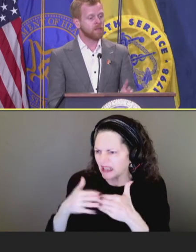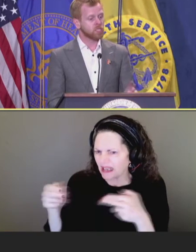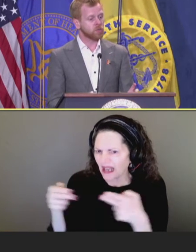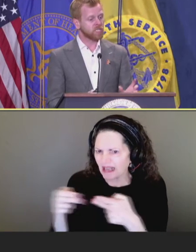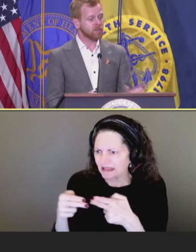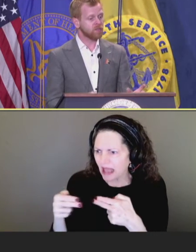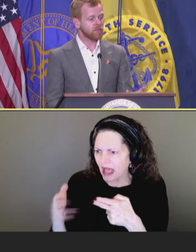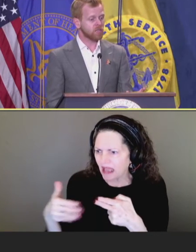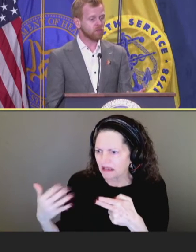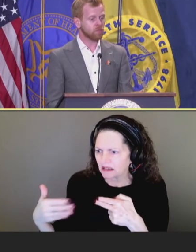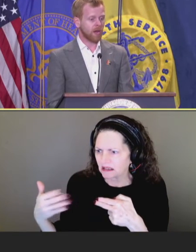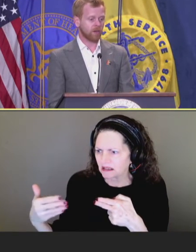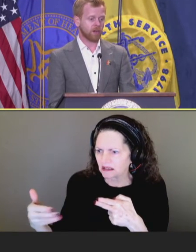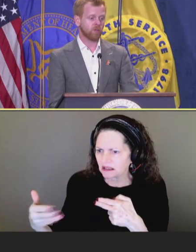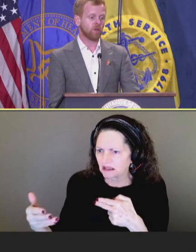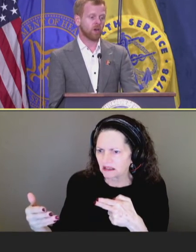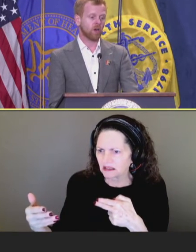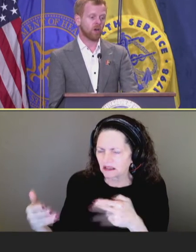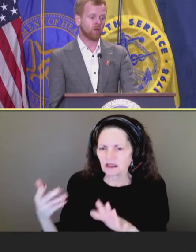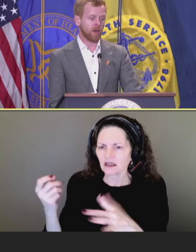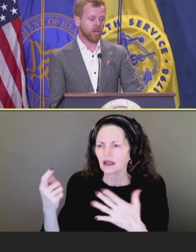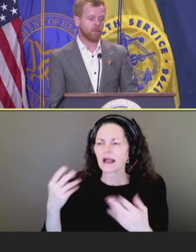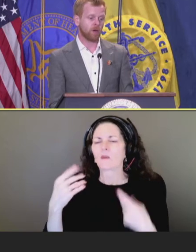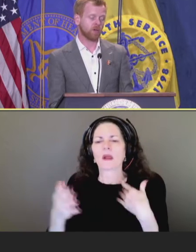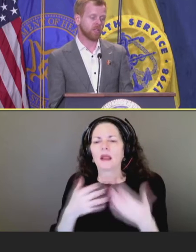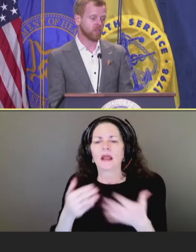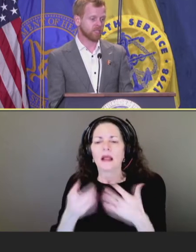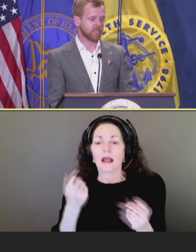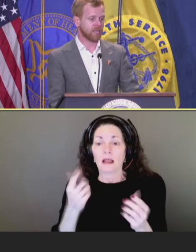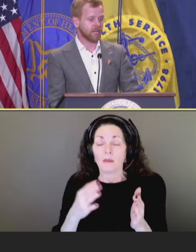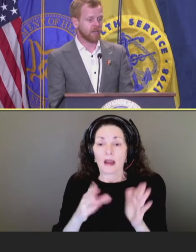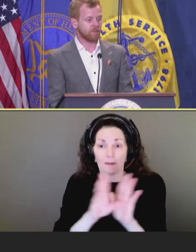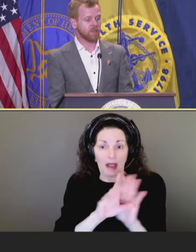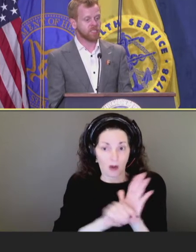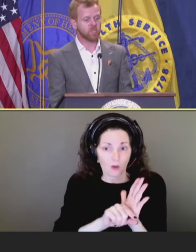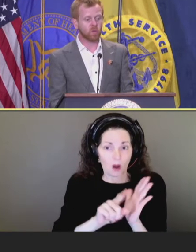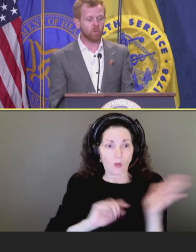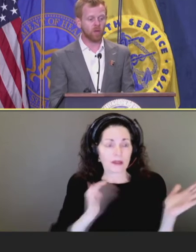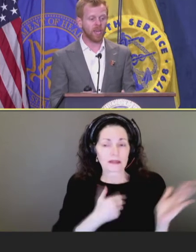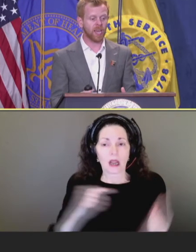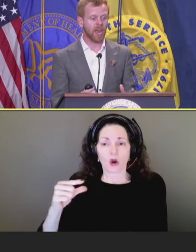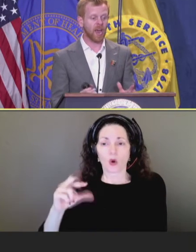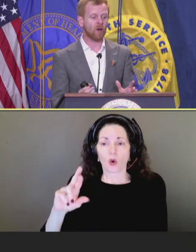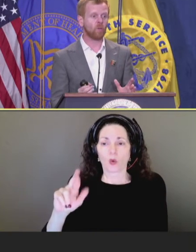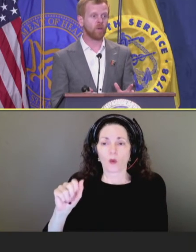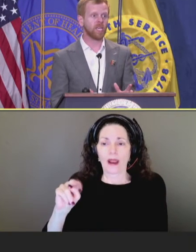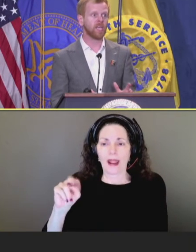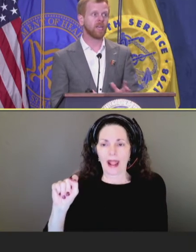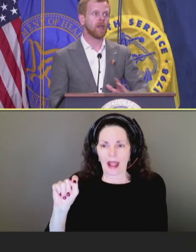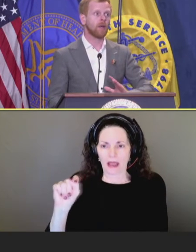So, to give a little background on what our grant component looks like, and this is one way how we